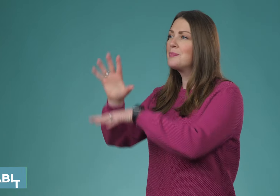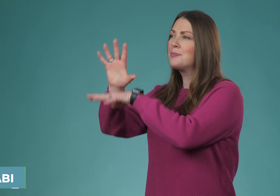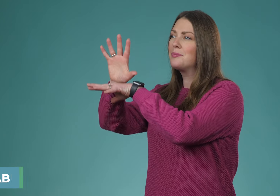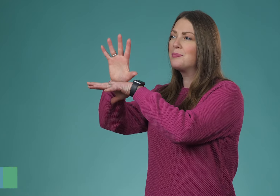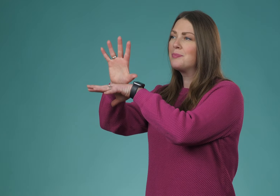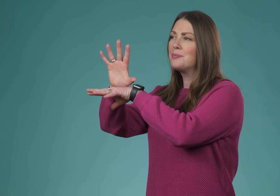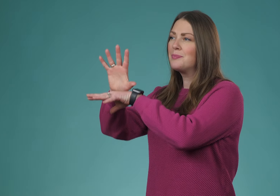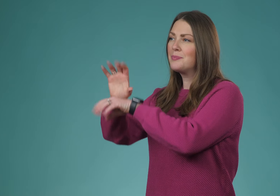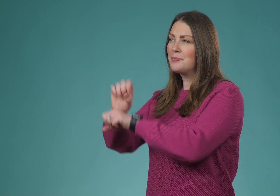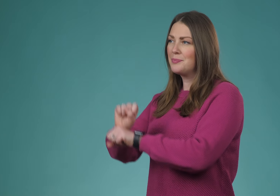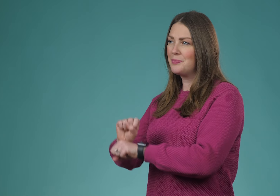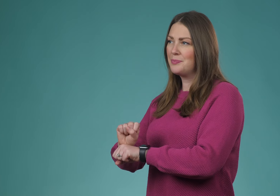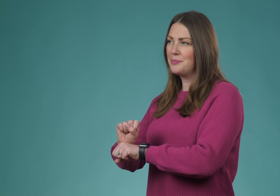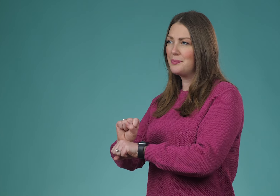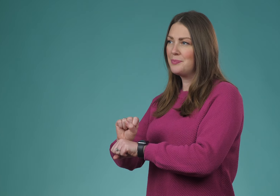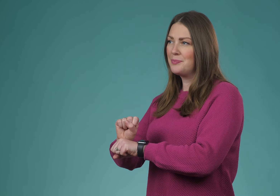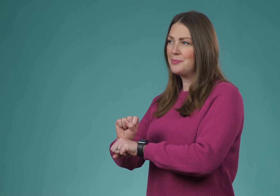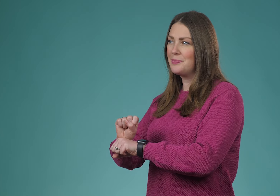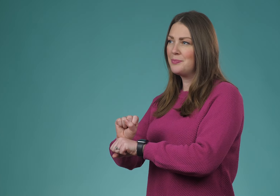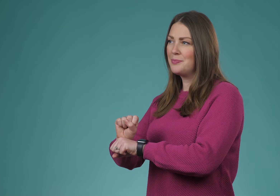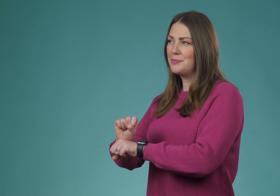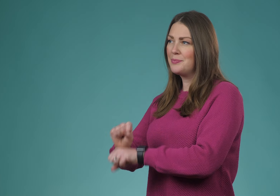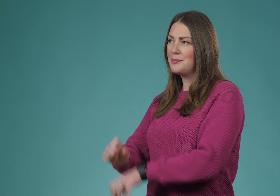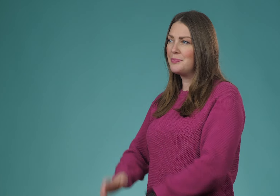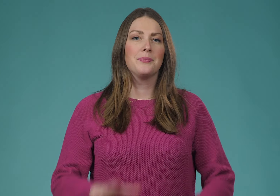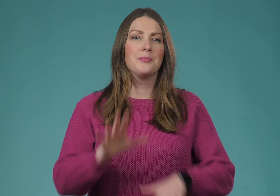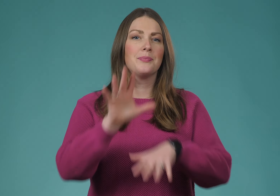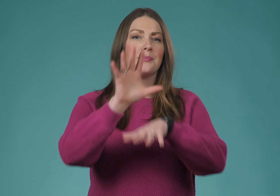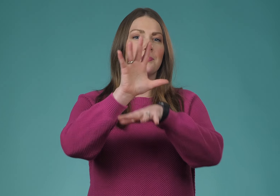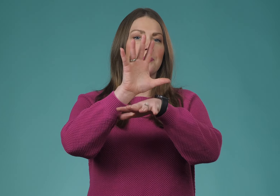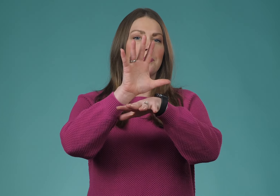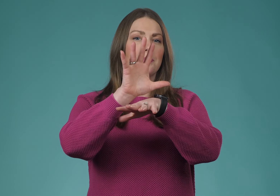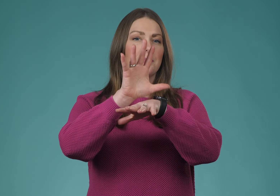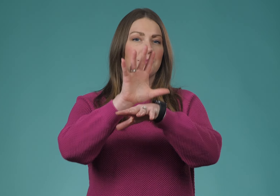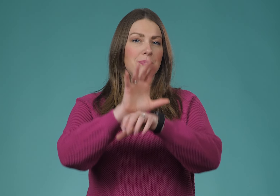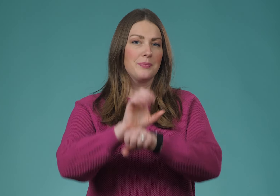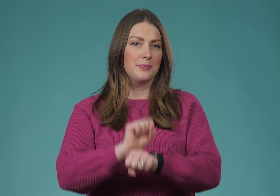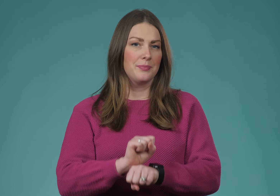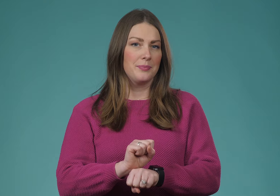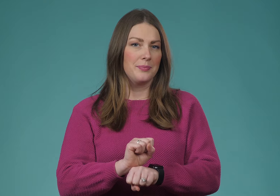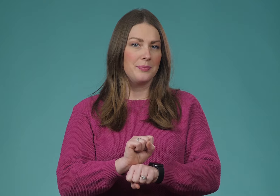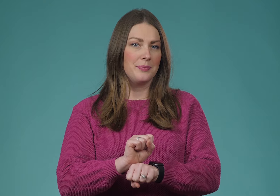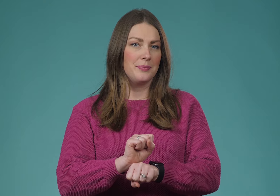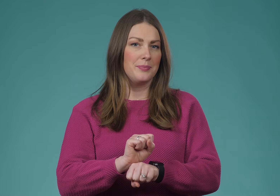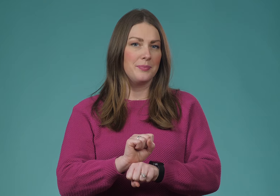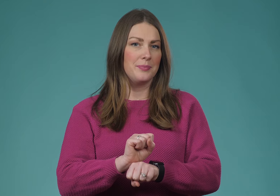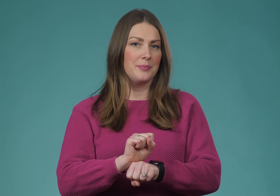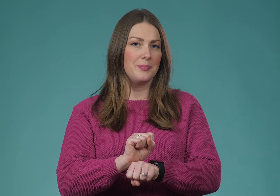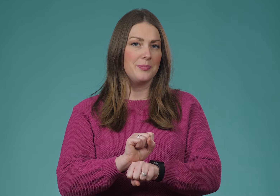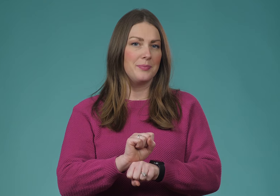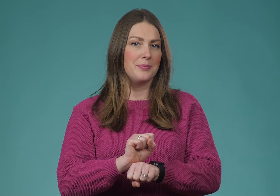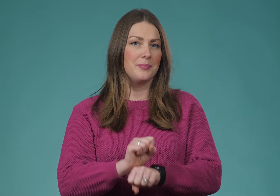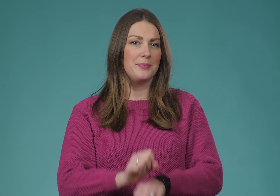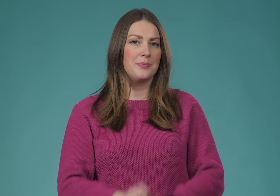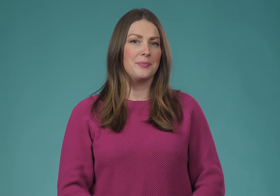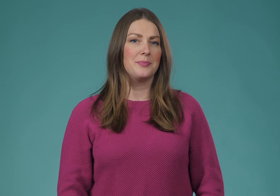You have open hands, pulling in to closed fists. Think of being pulled down to a habit.